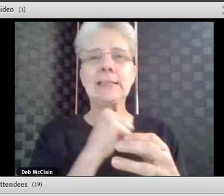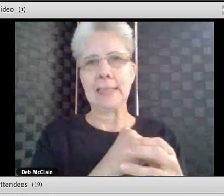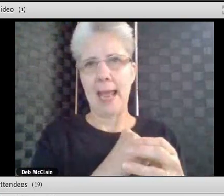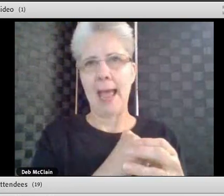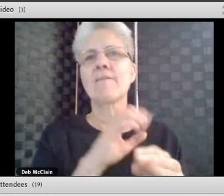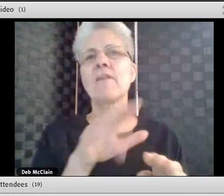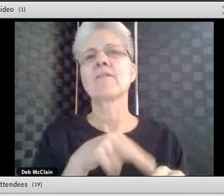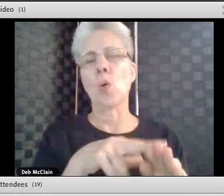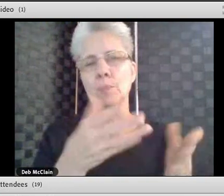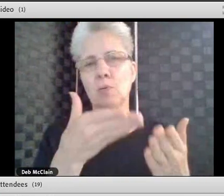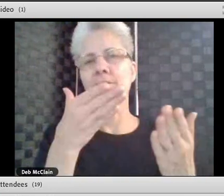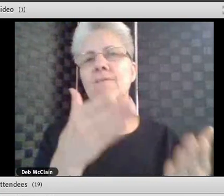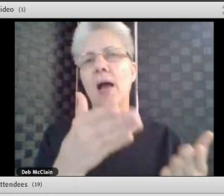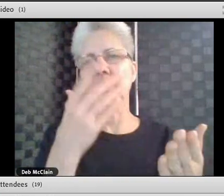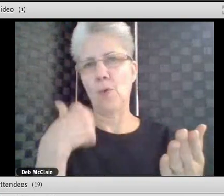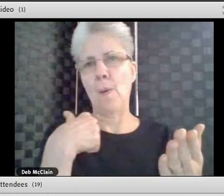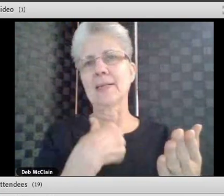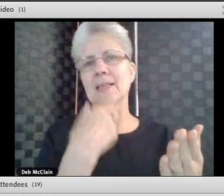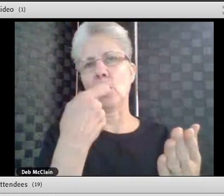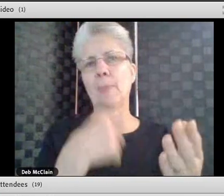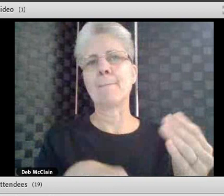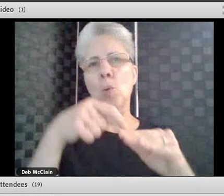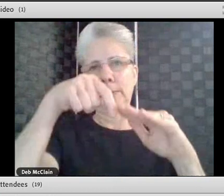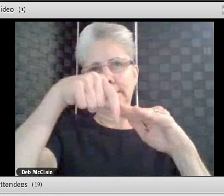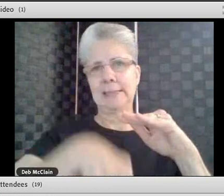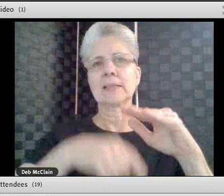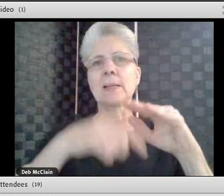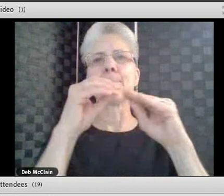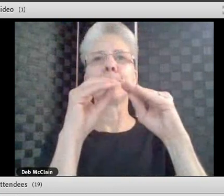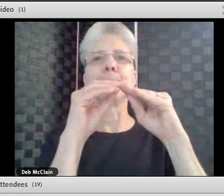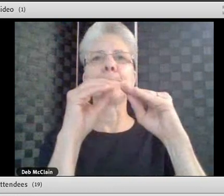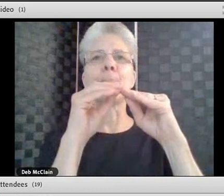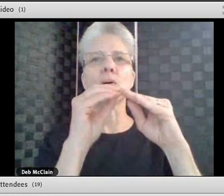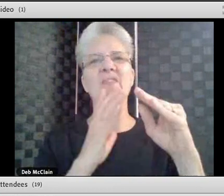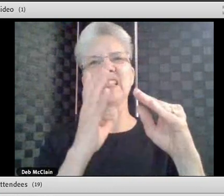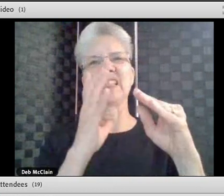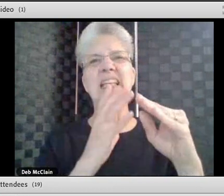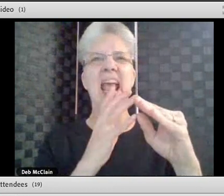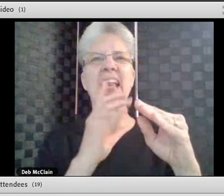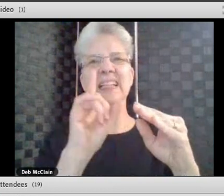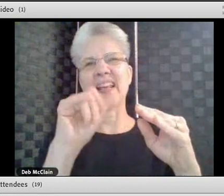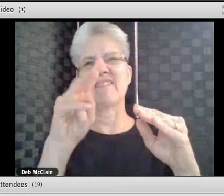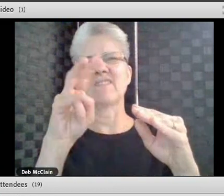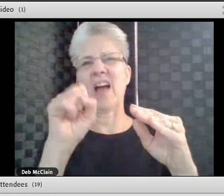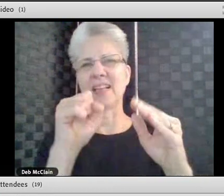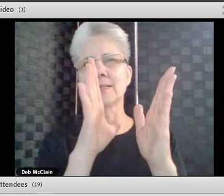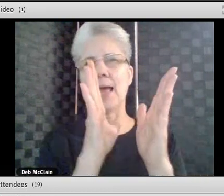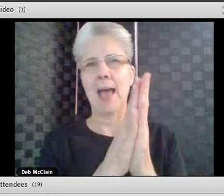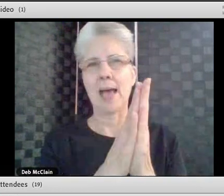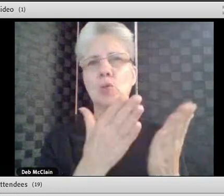And then -- So staff, you know, staff of course provide for us. It's a little bit more intense. There's a little bit more sophisticated devices,